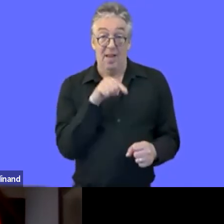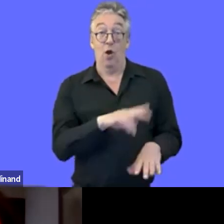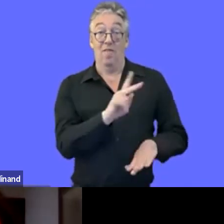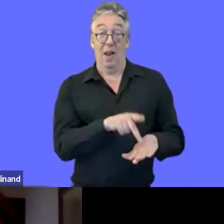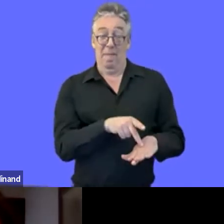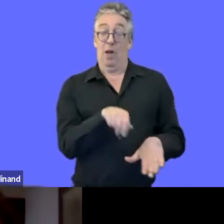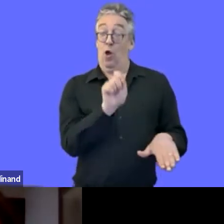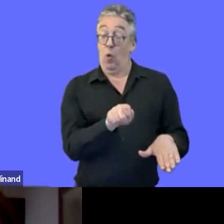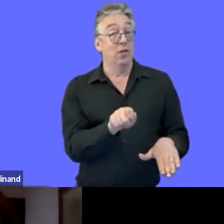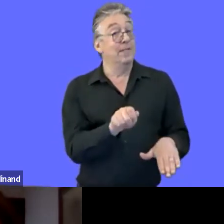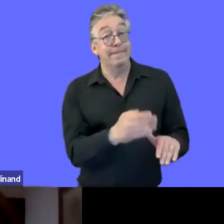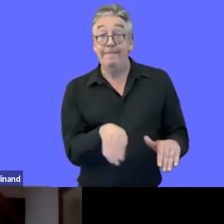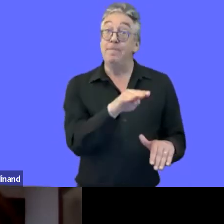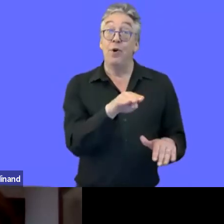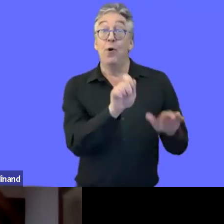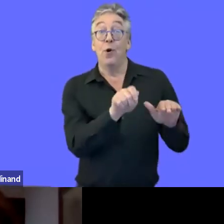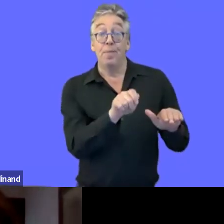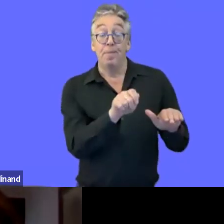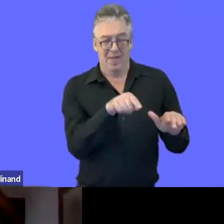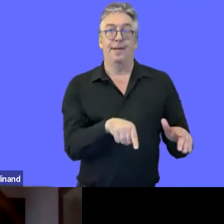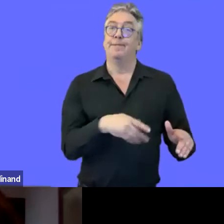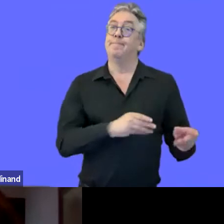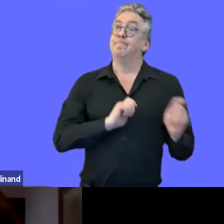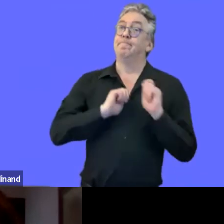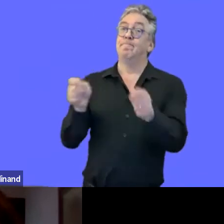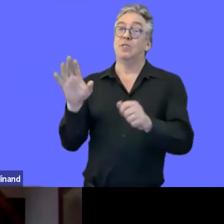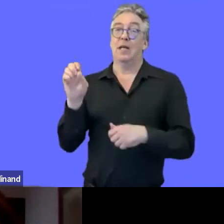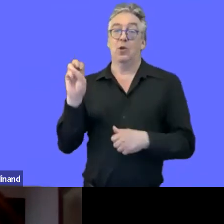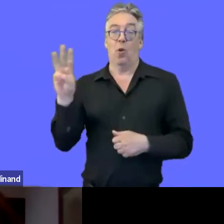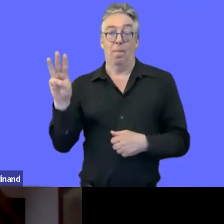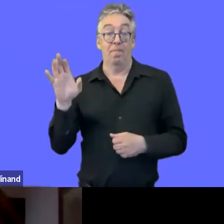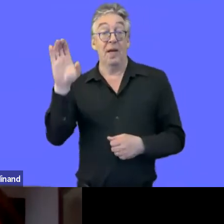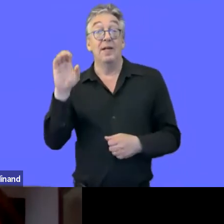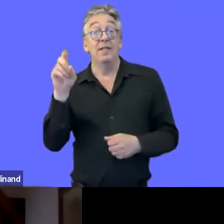and the committee recommended that the Philippines state provides